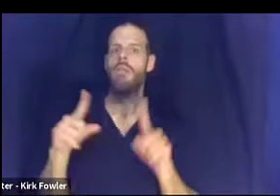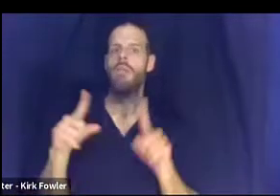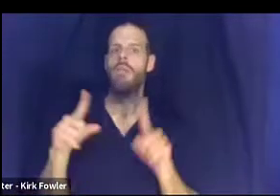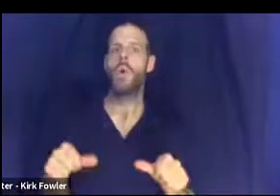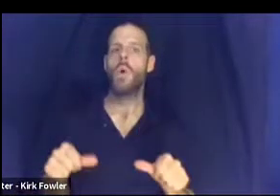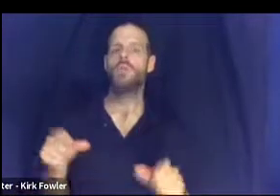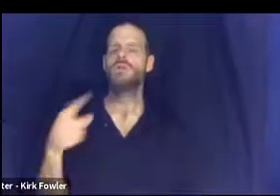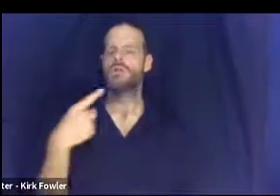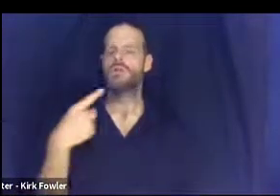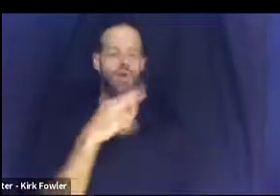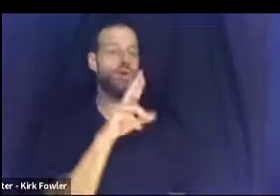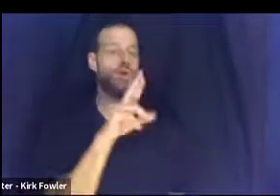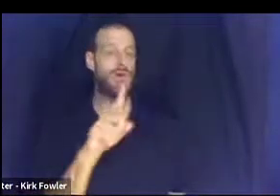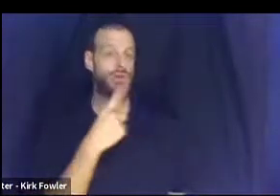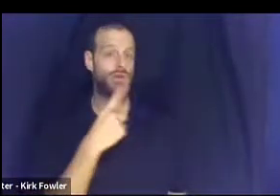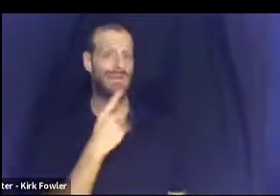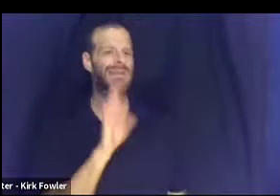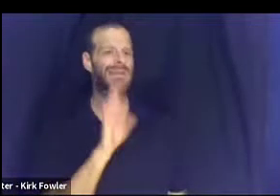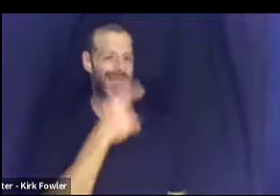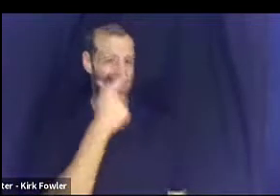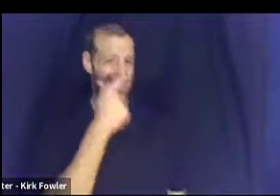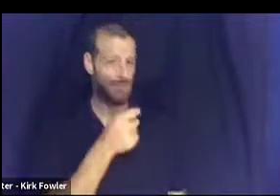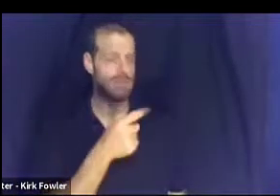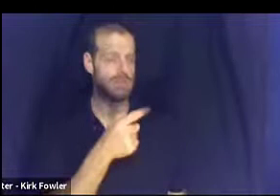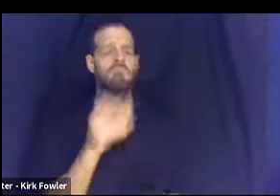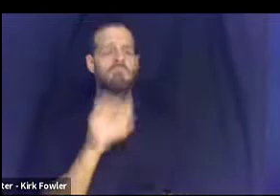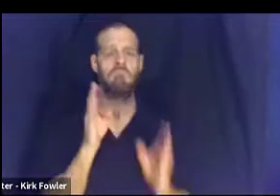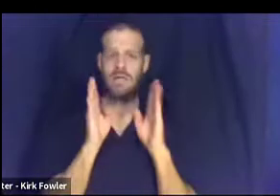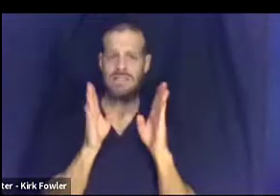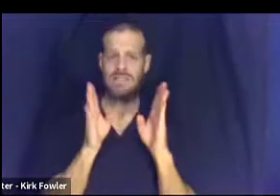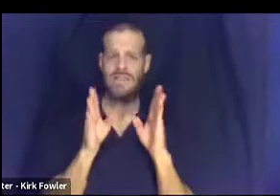because he is able to attend, "he's in mid phase two at this point,